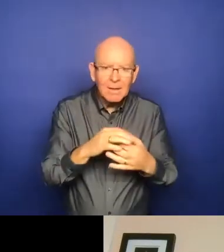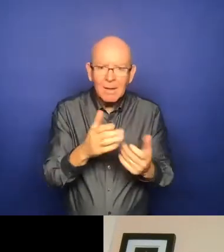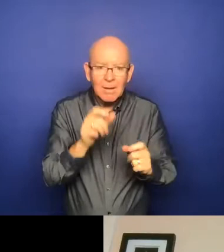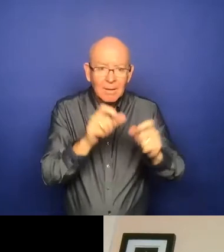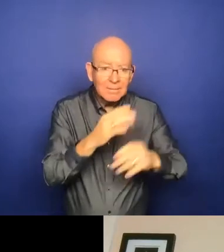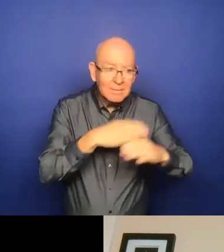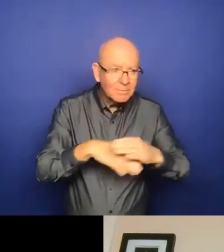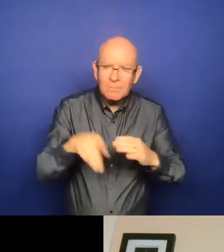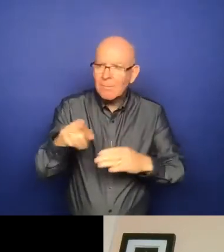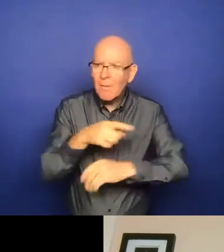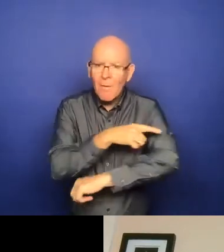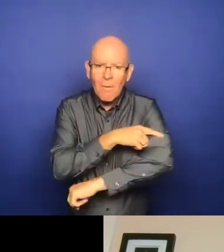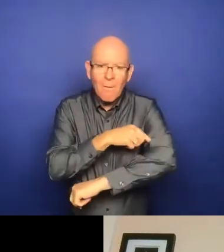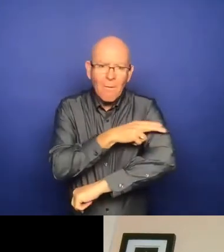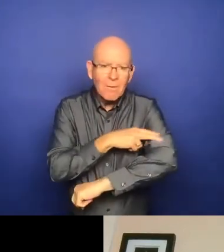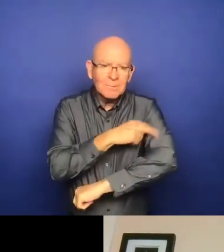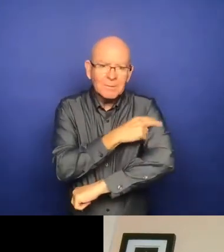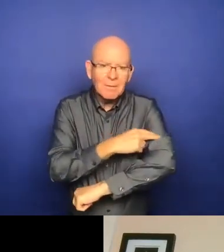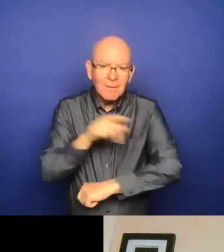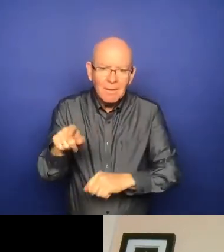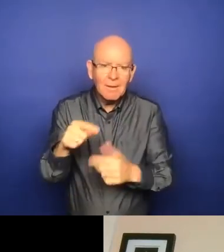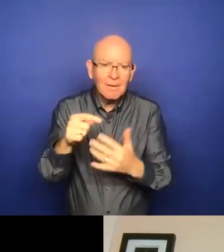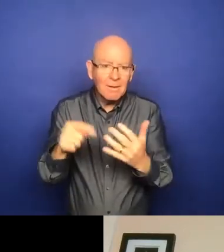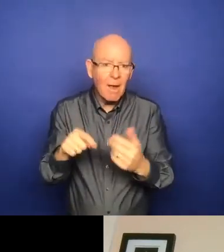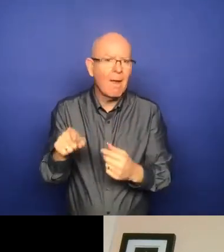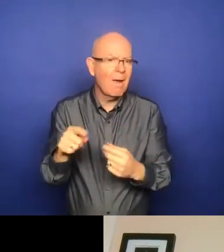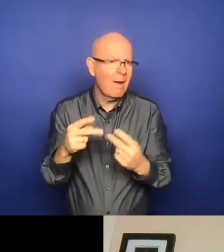so for and to combat the